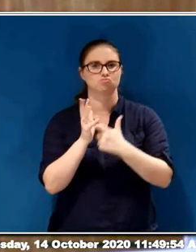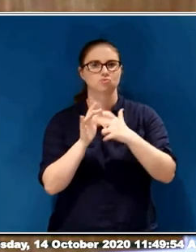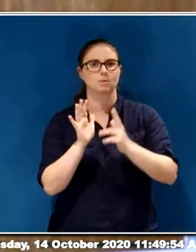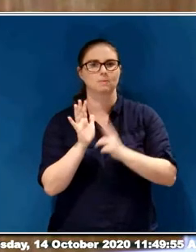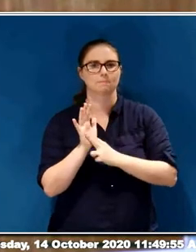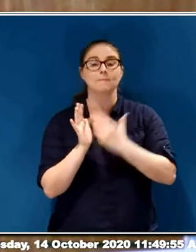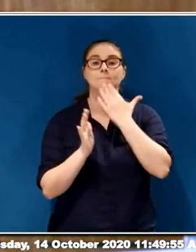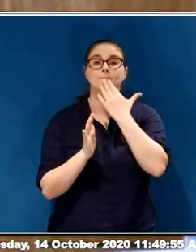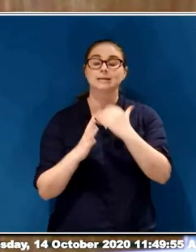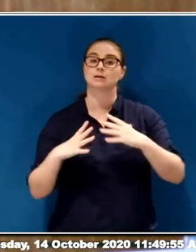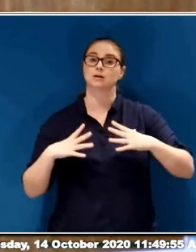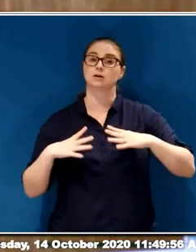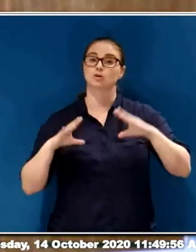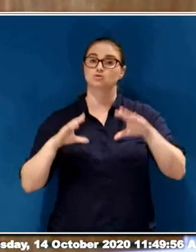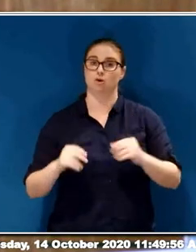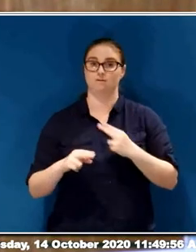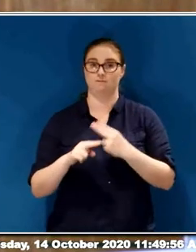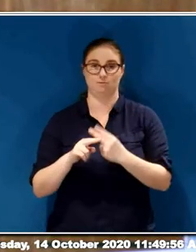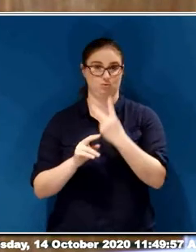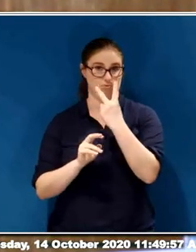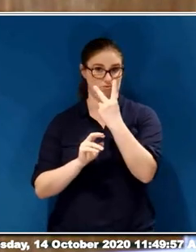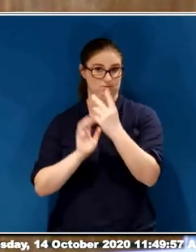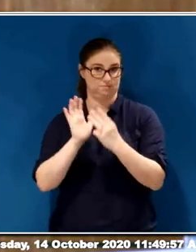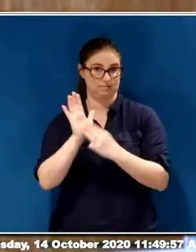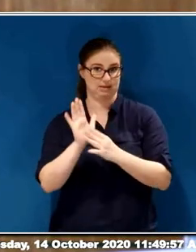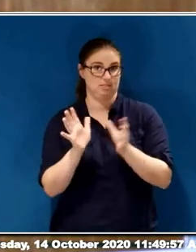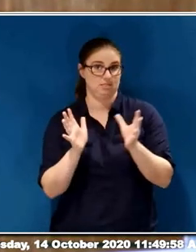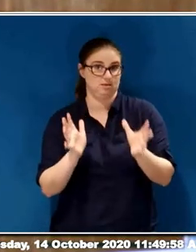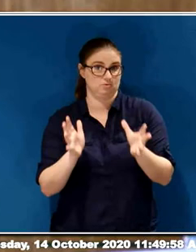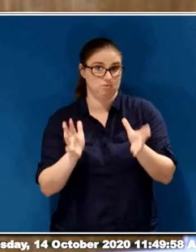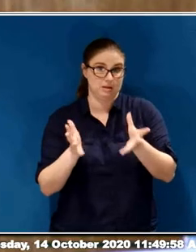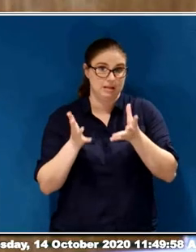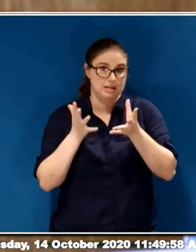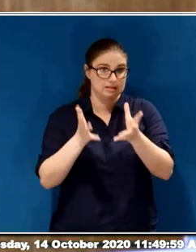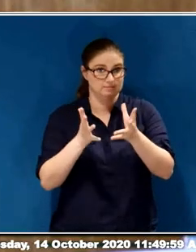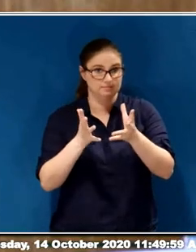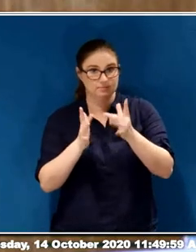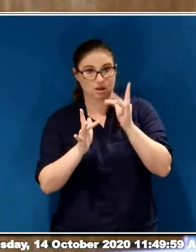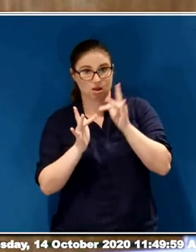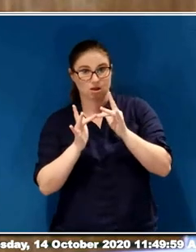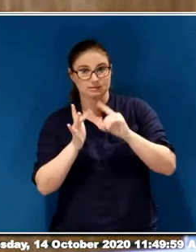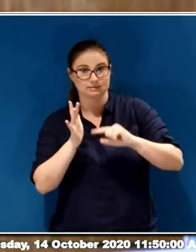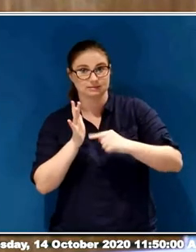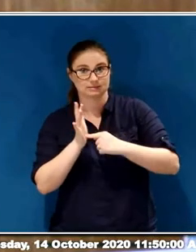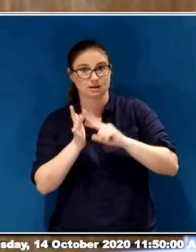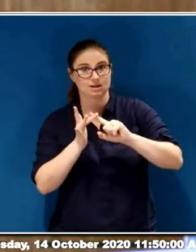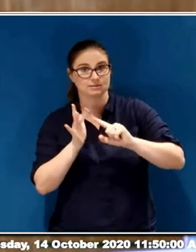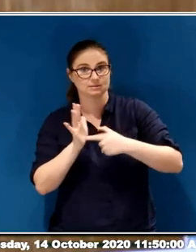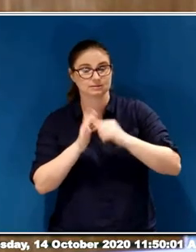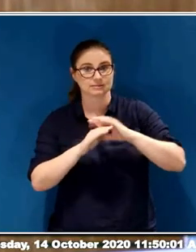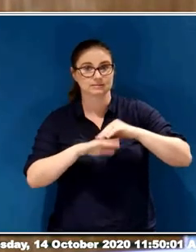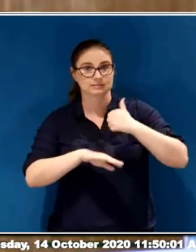to enable the logistics to be put in place for that witness. Yes, thank you.